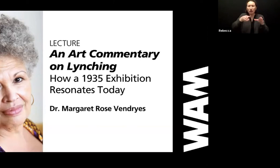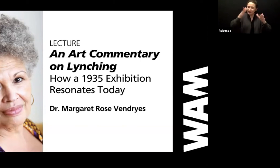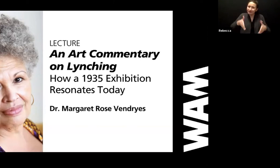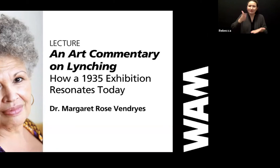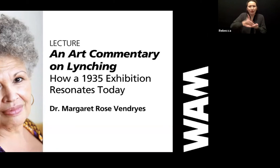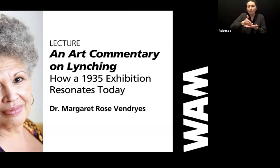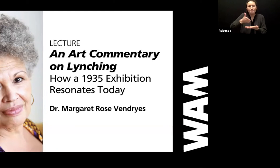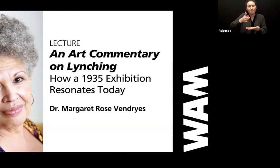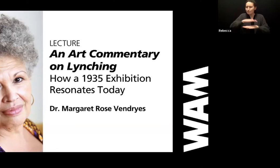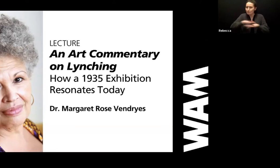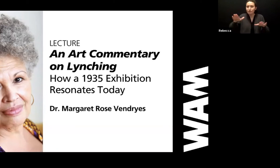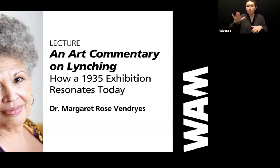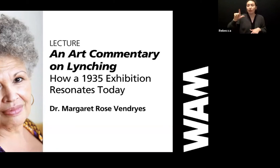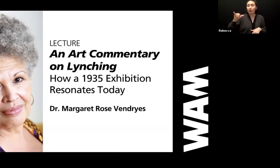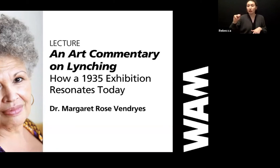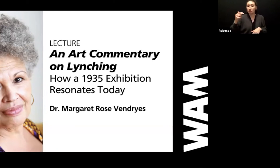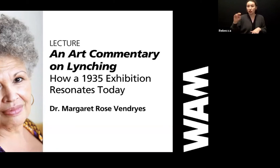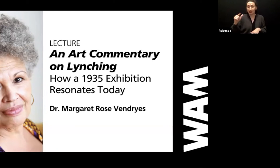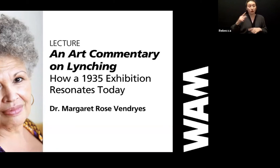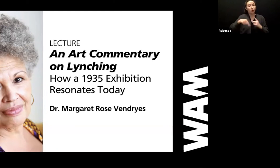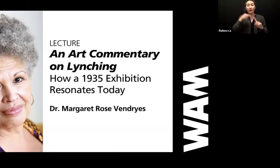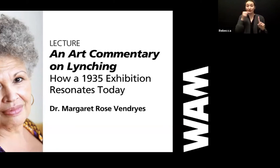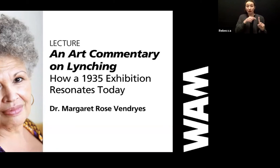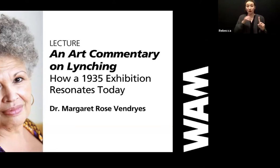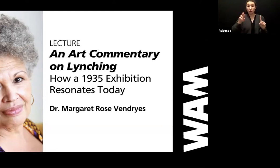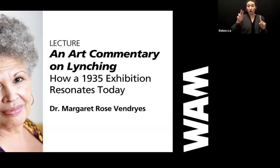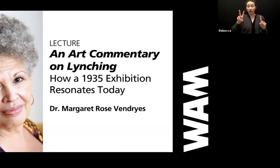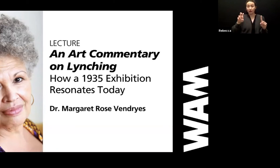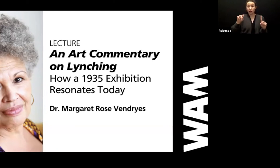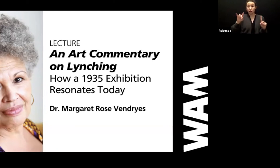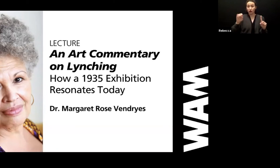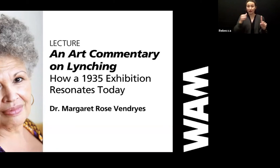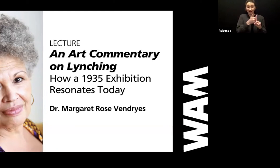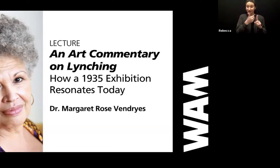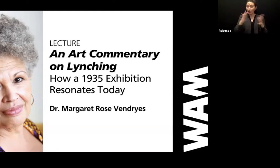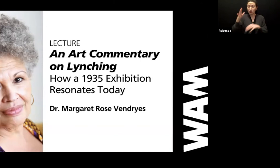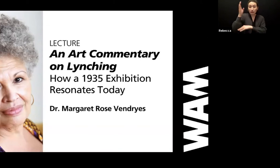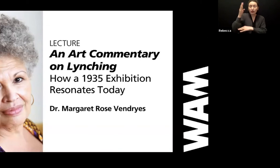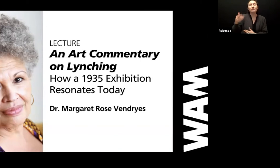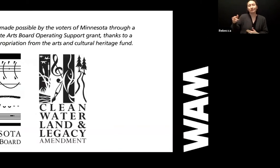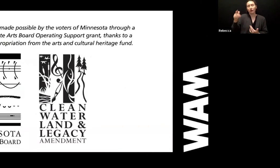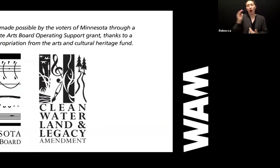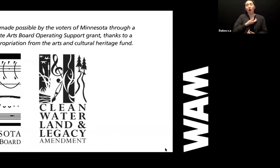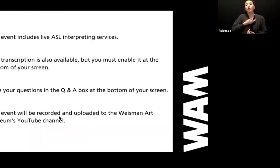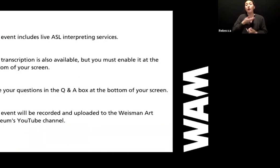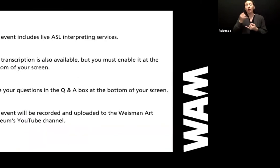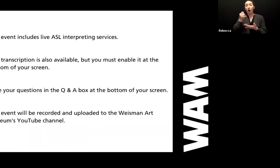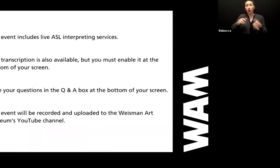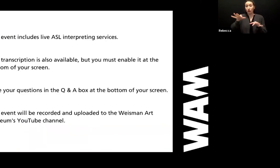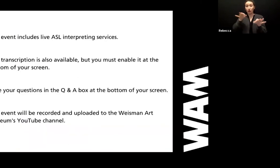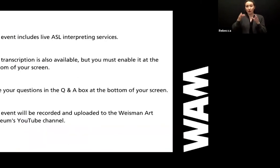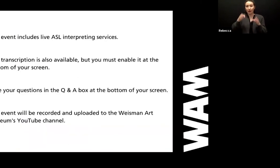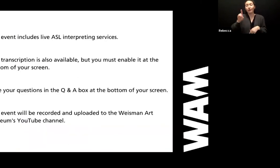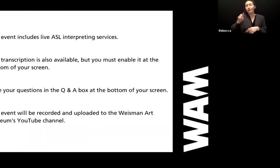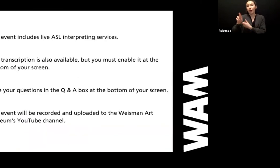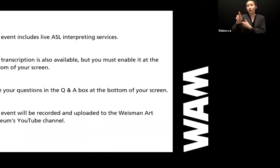be joined in conversation with Weisman Art Museum curator, Dr. Diane Mullin.